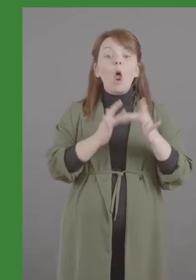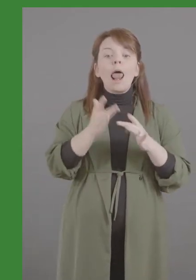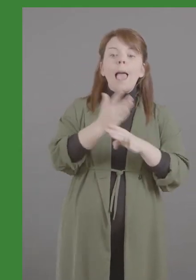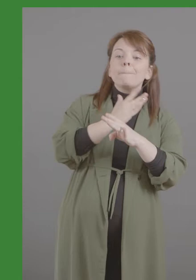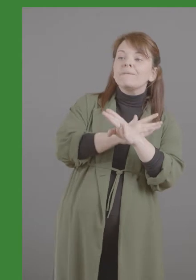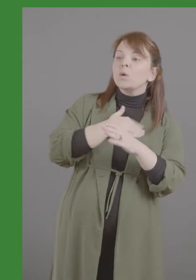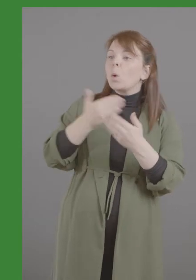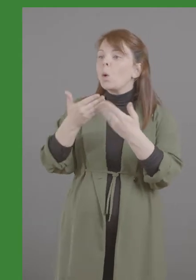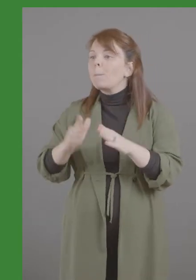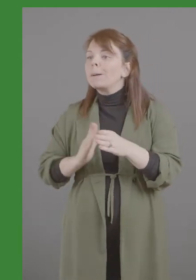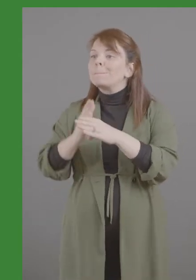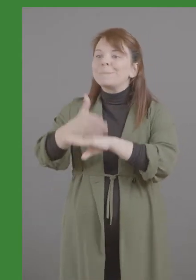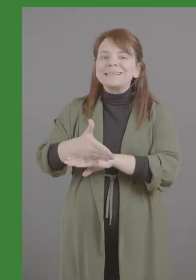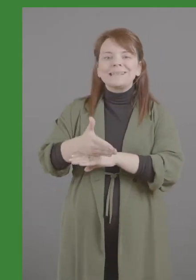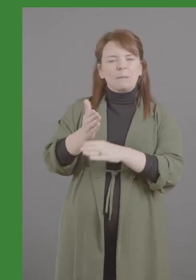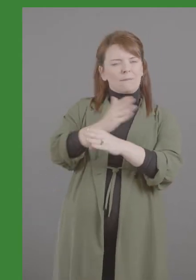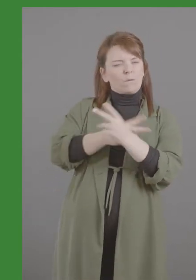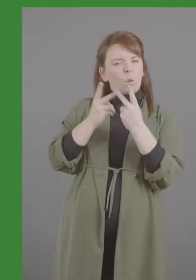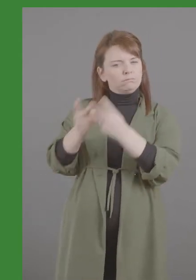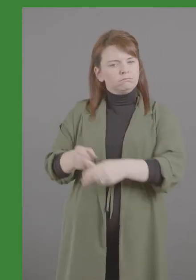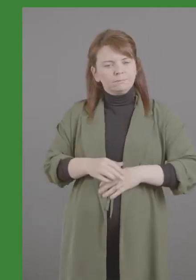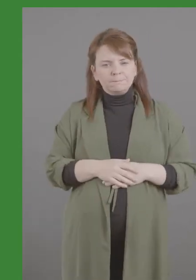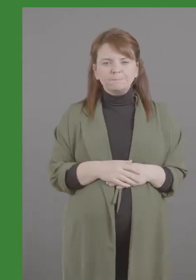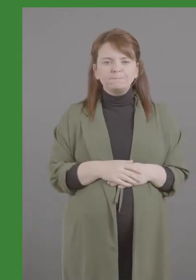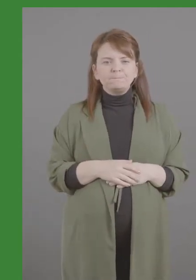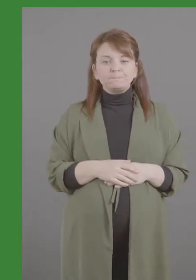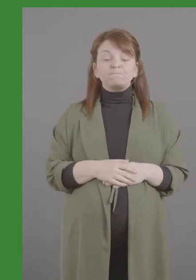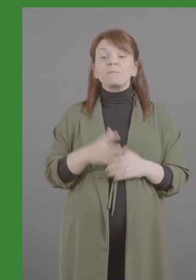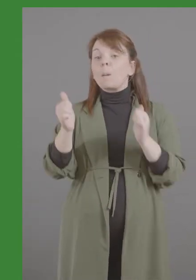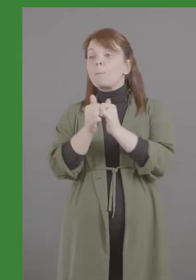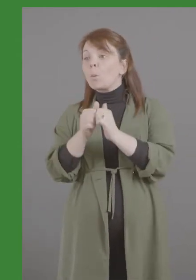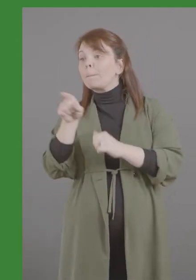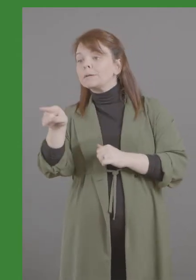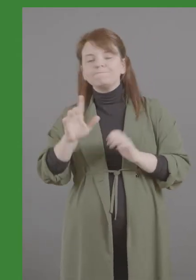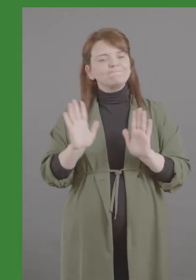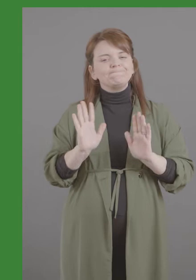the location is open or busy. Before you go you do not need to make an appointment. To